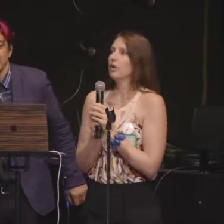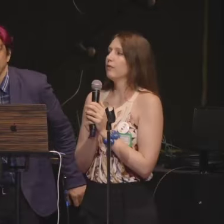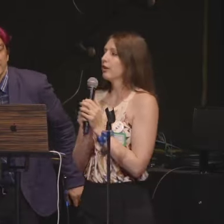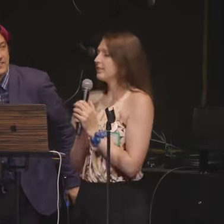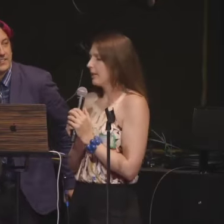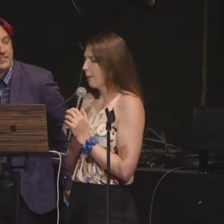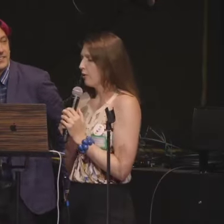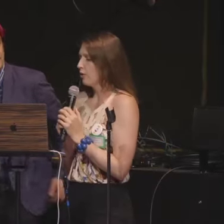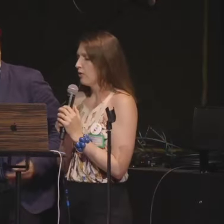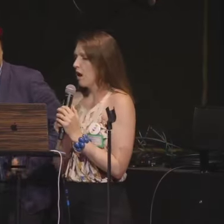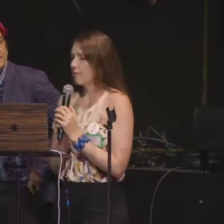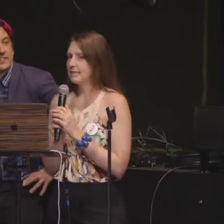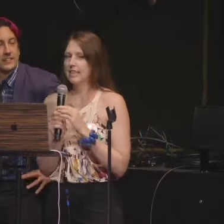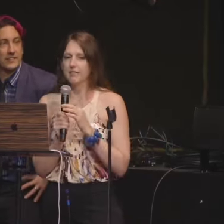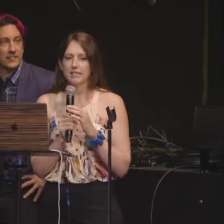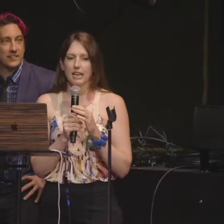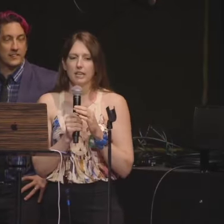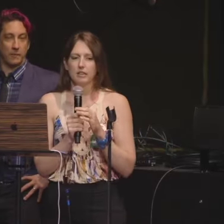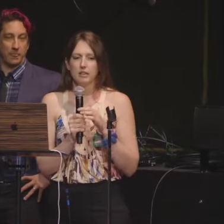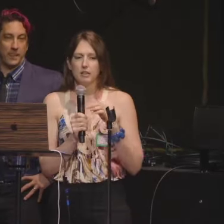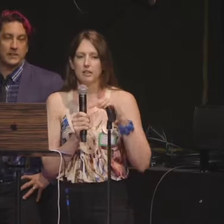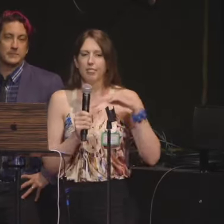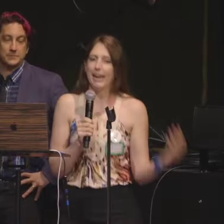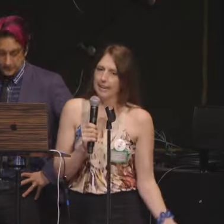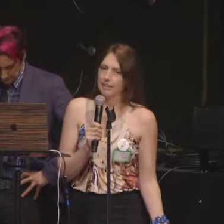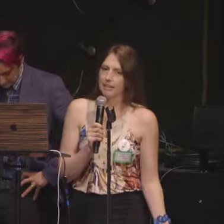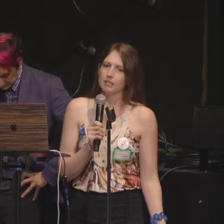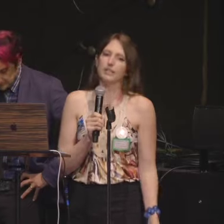So, for example, instead of saying, "Clang,"